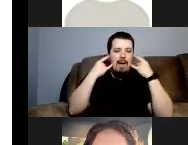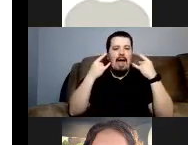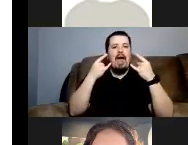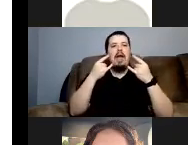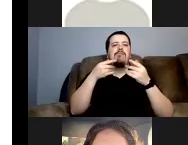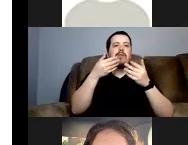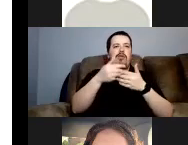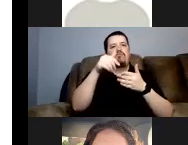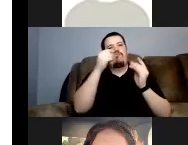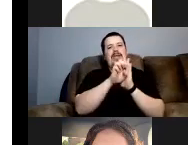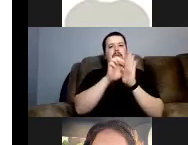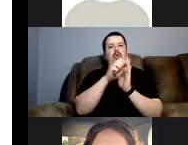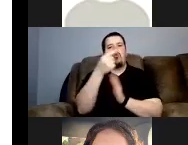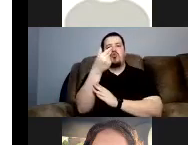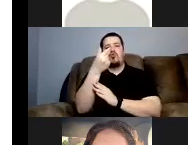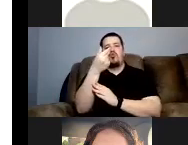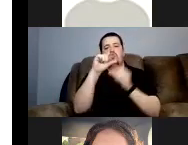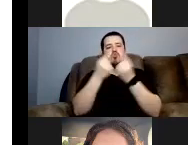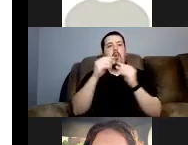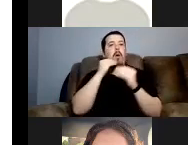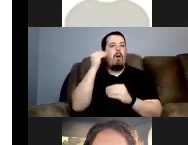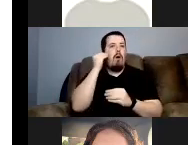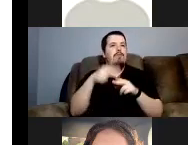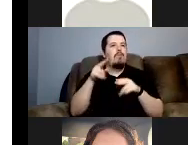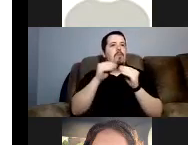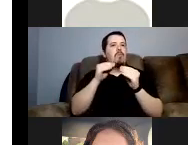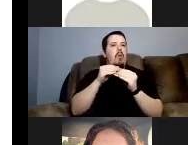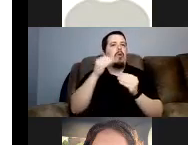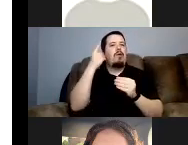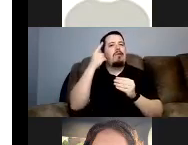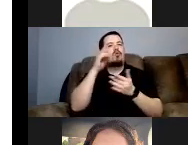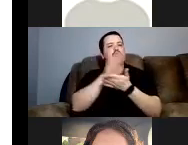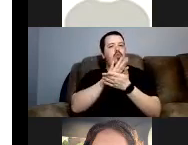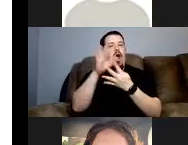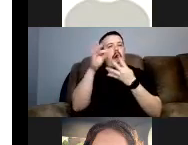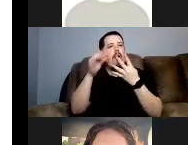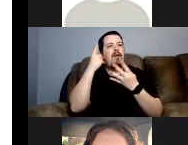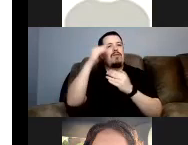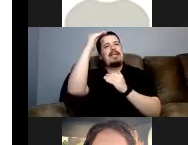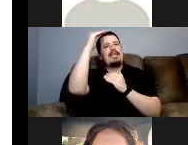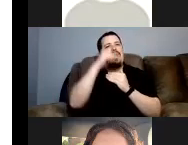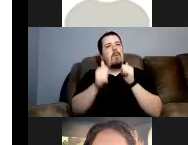and to increase some school options for mitigating some of the most negative effects of COVID. There's